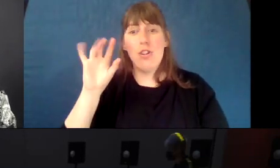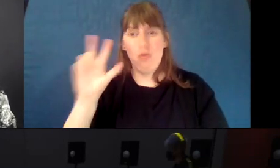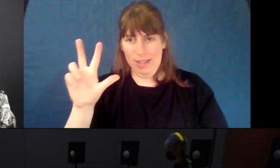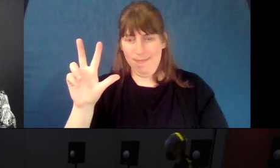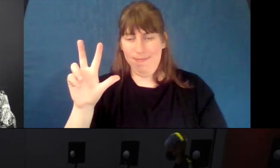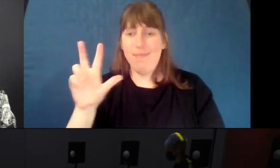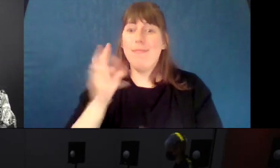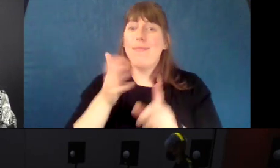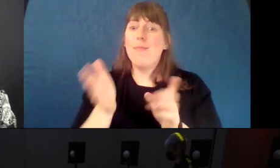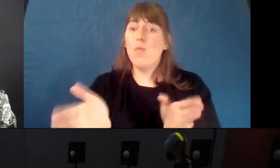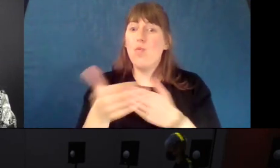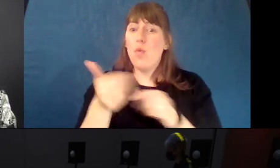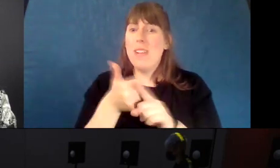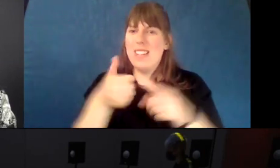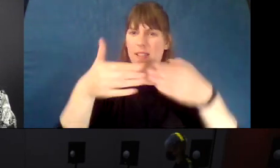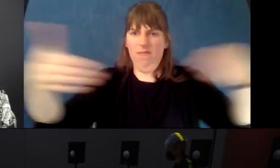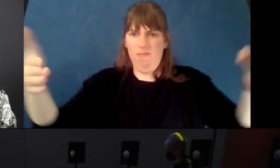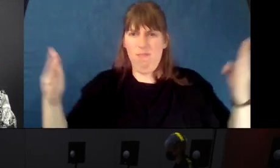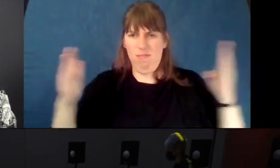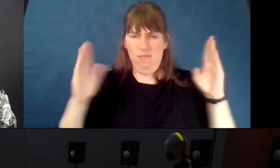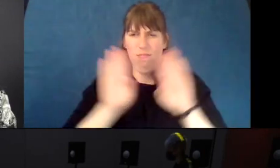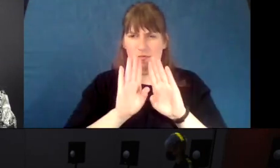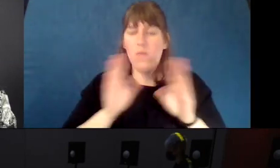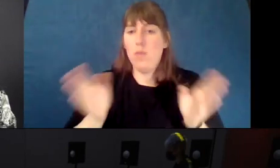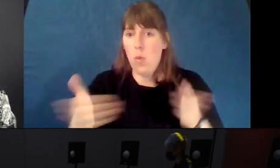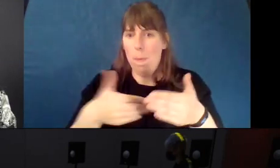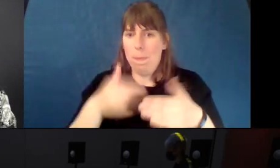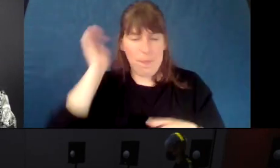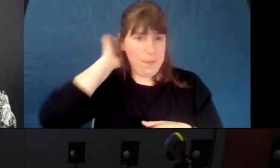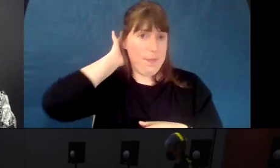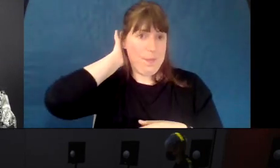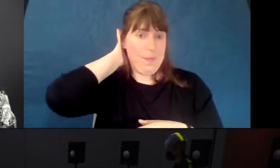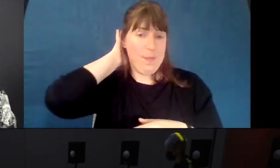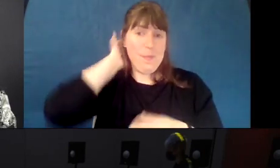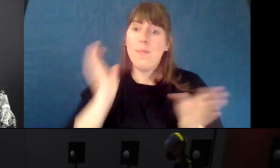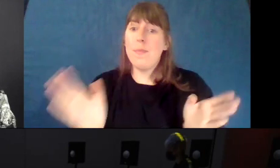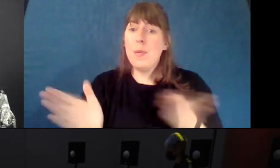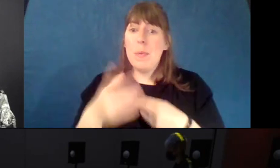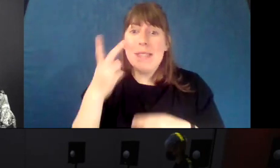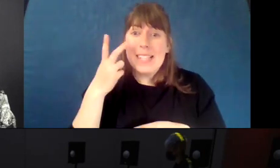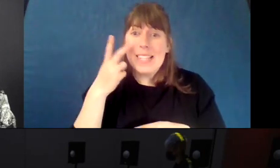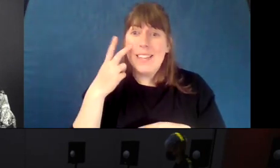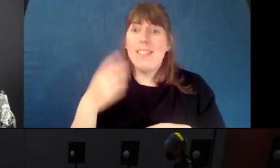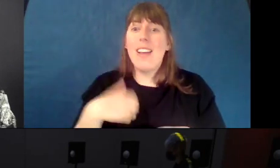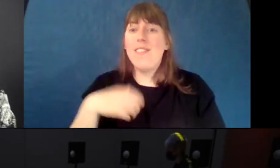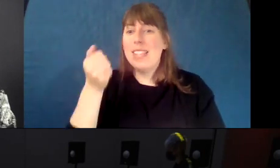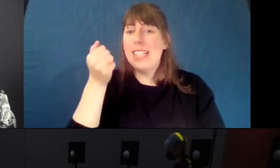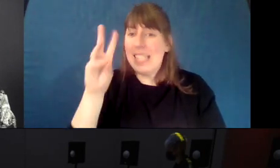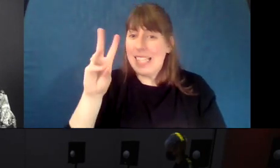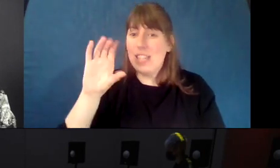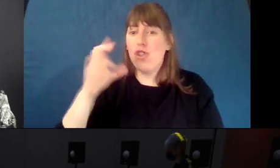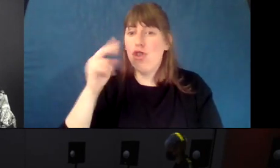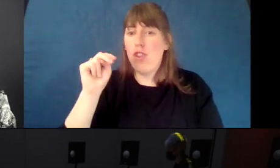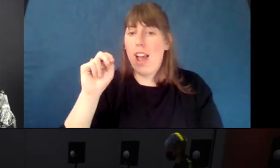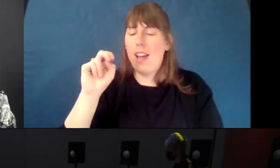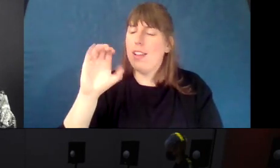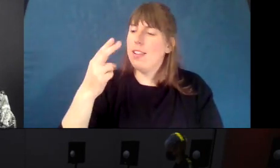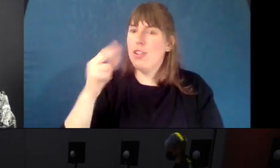room. And what you will see in this room is a 16-channel, so you will have 16 speakers all